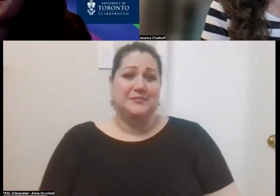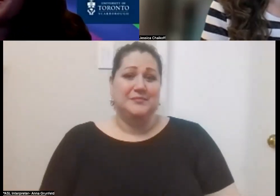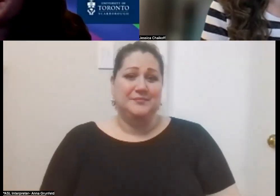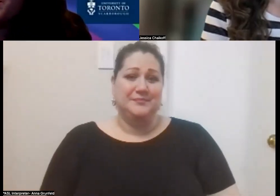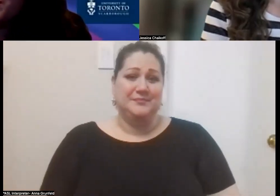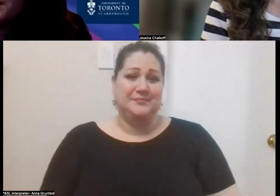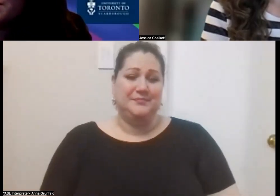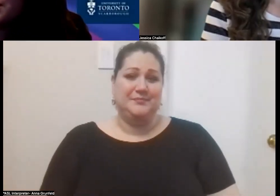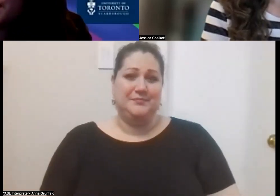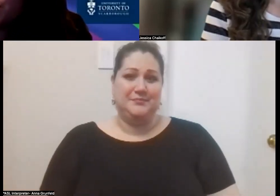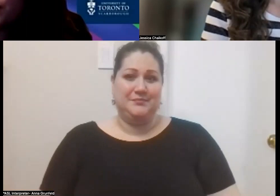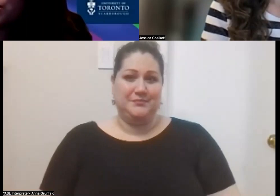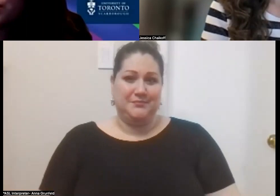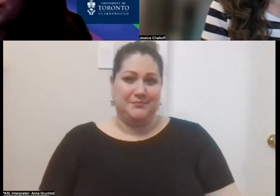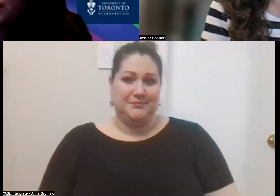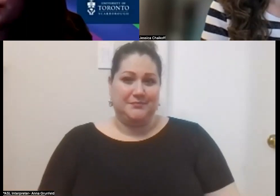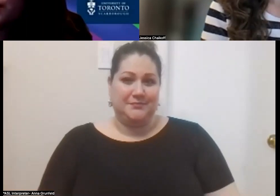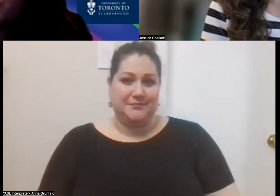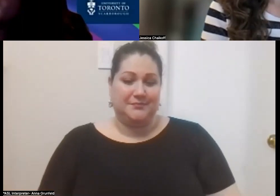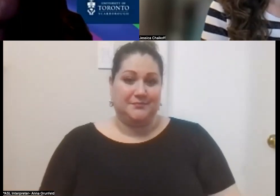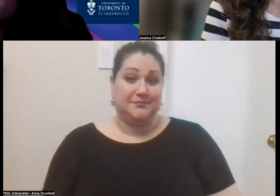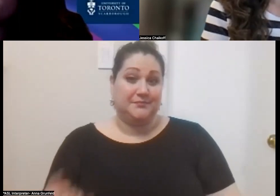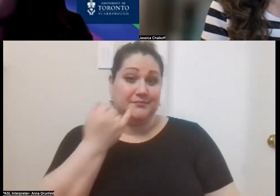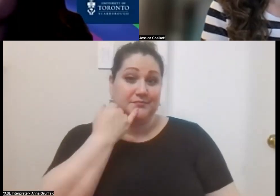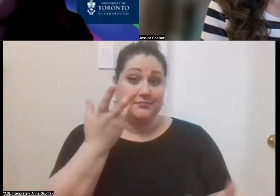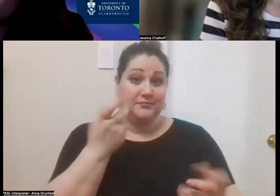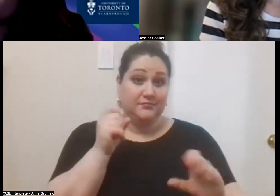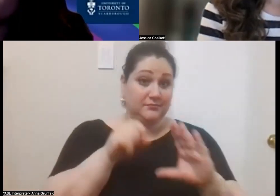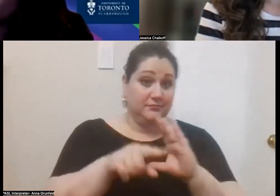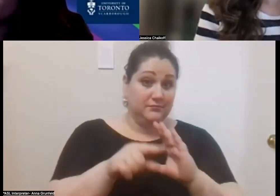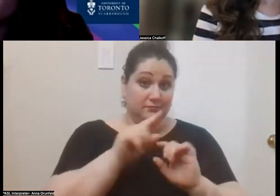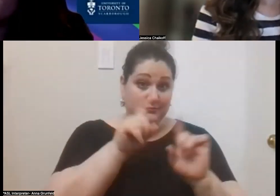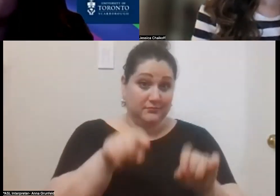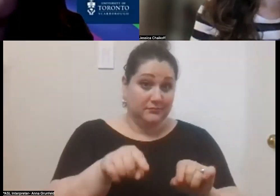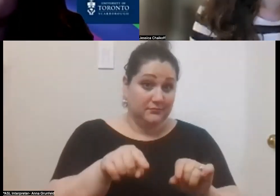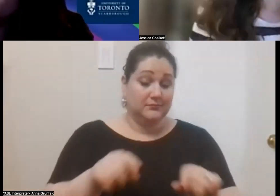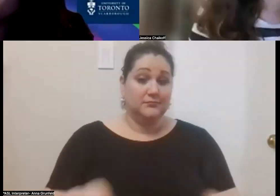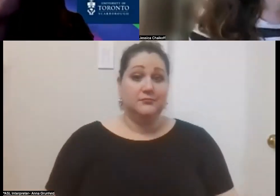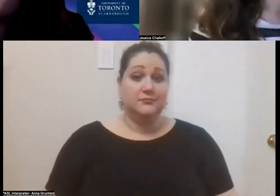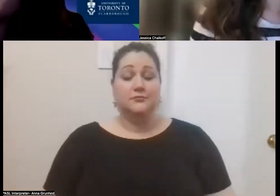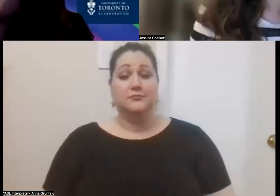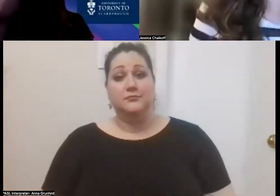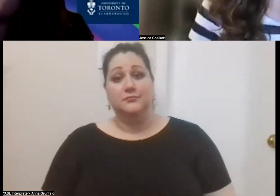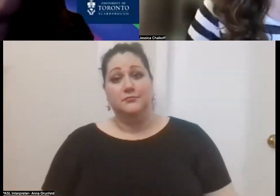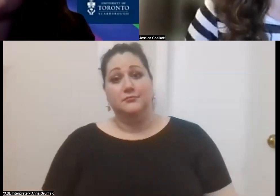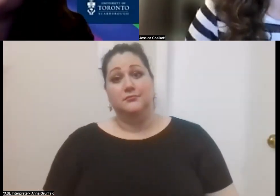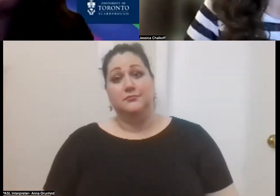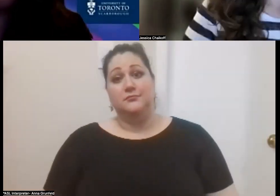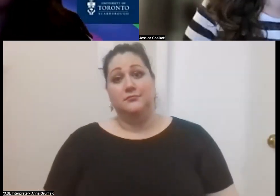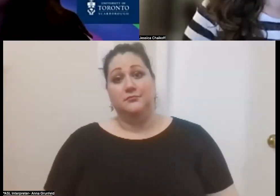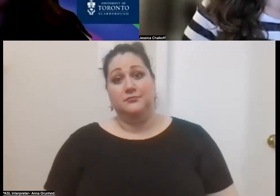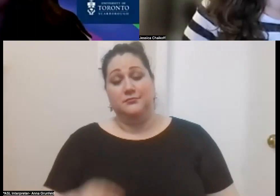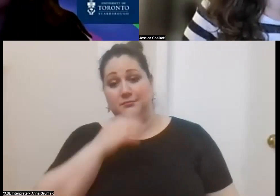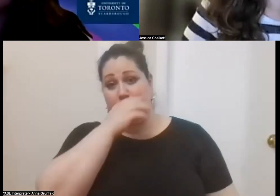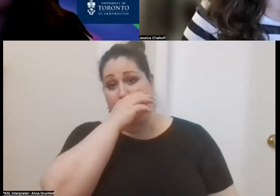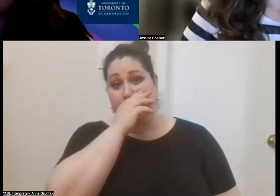So if you want to submit a question in the Q&A or unmute, feel free to do so.